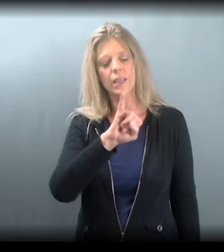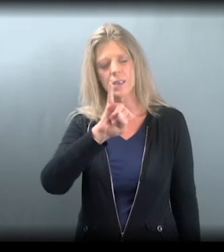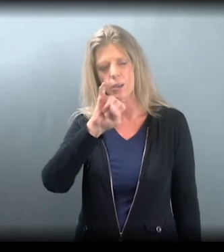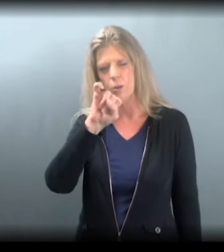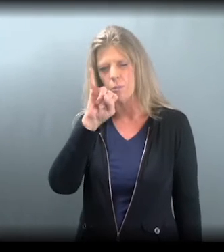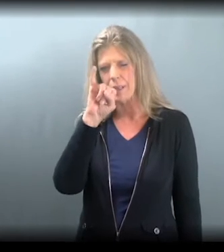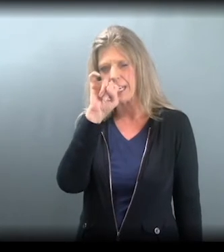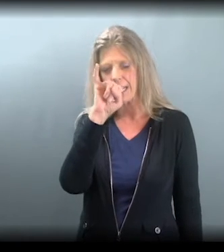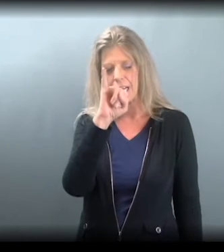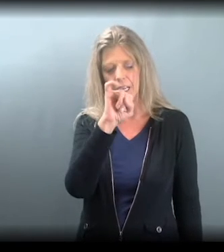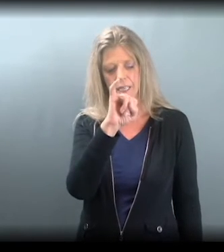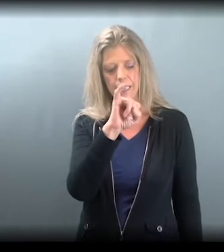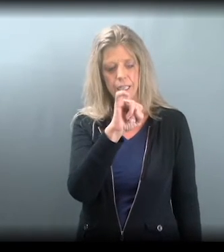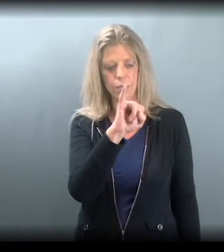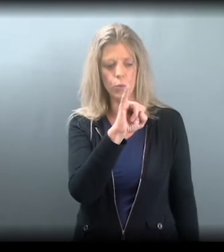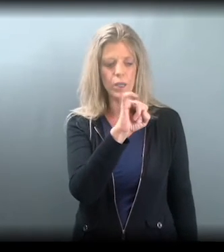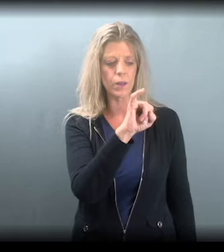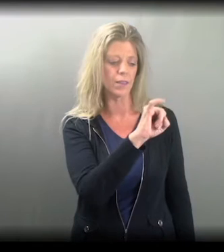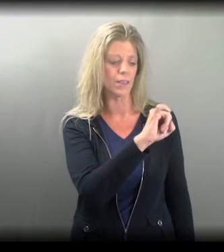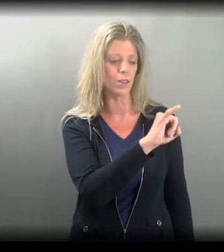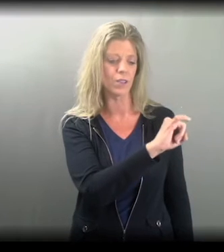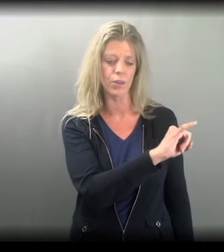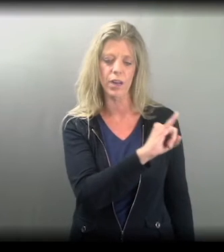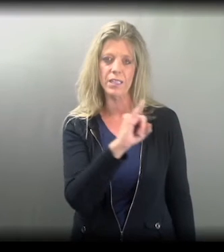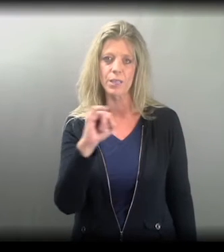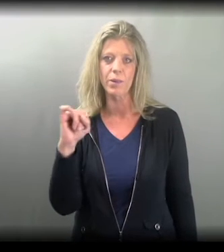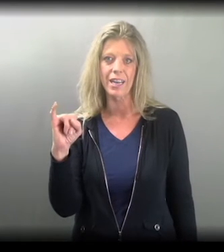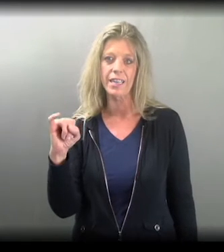Your little pinkie is going to wiggle as it goes across your body.